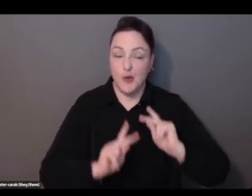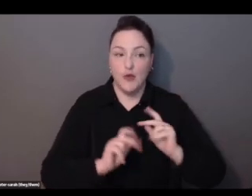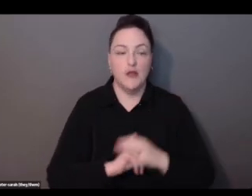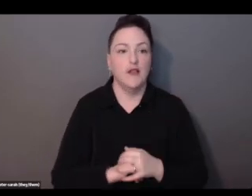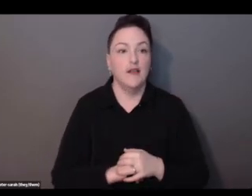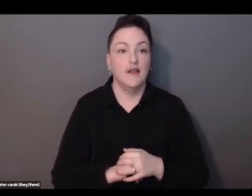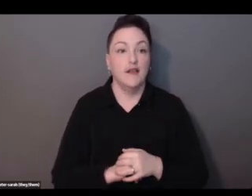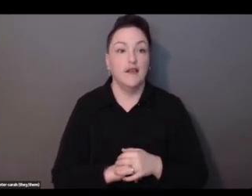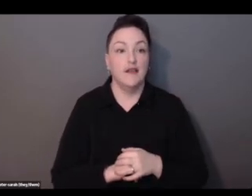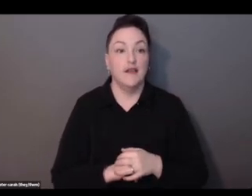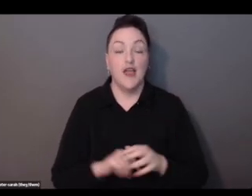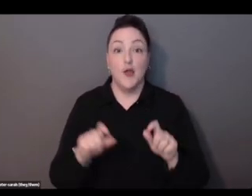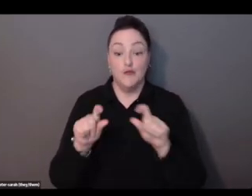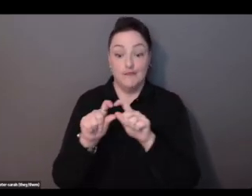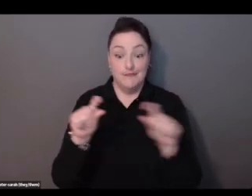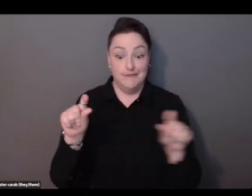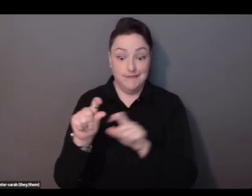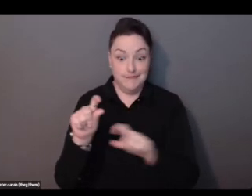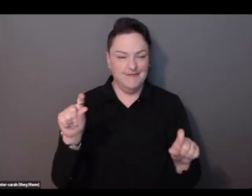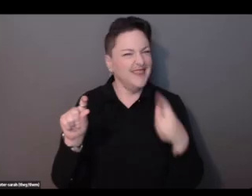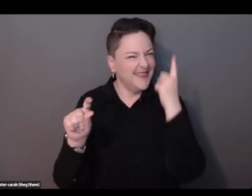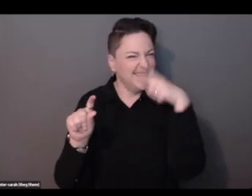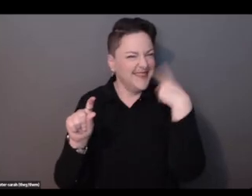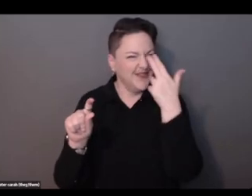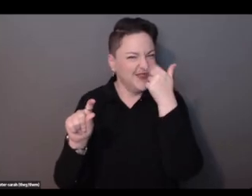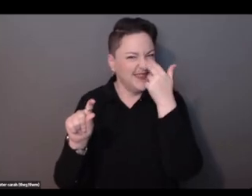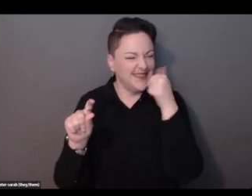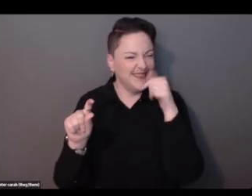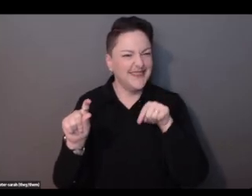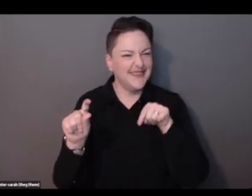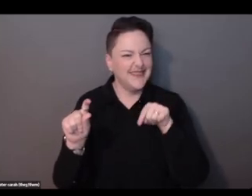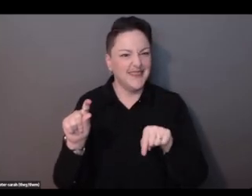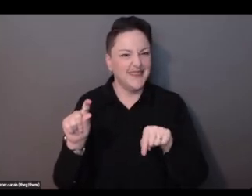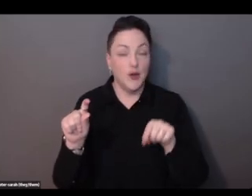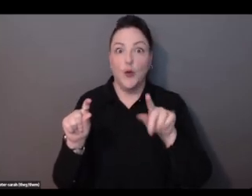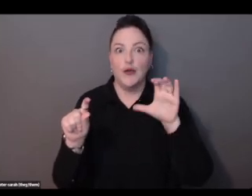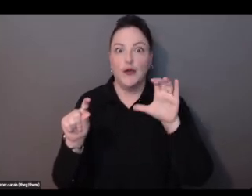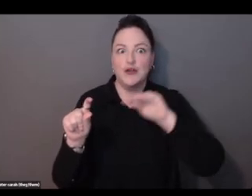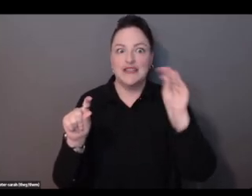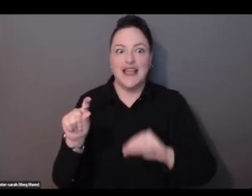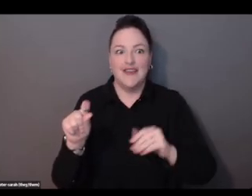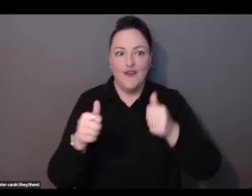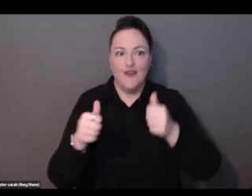you have 100% across all of the bar graphs because now we're not comparing to